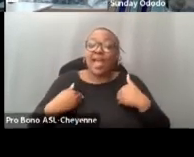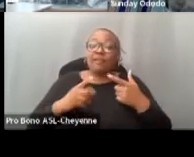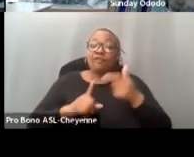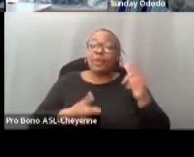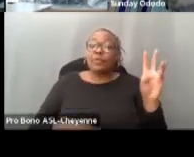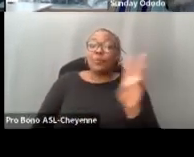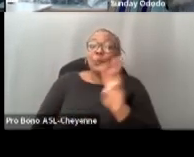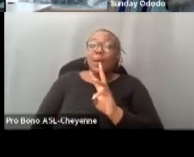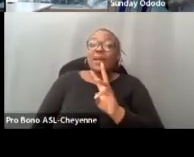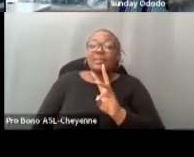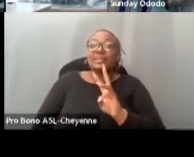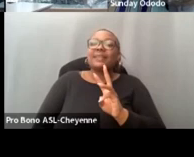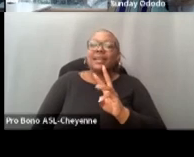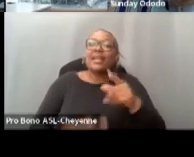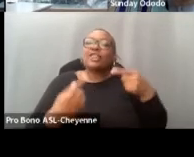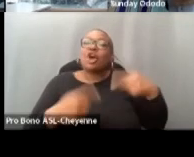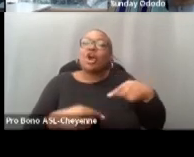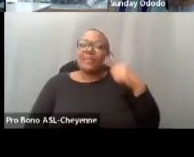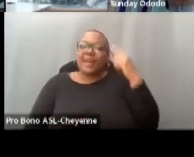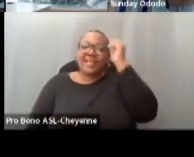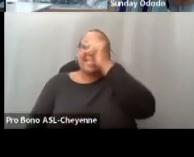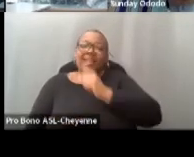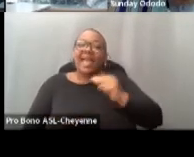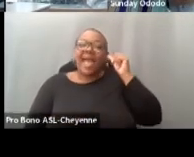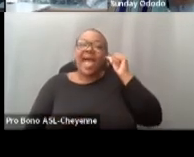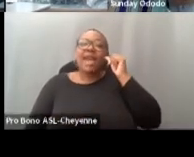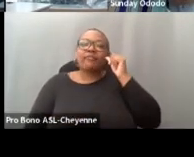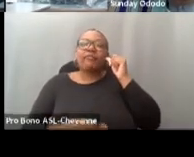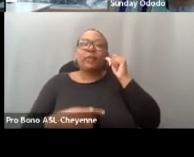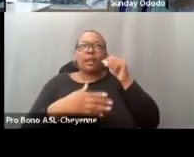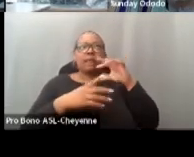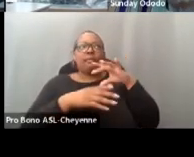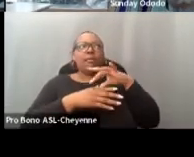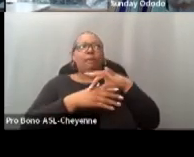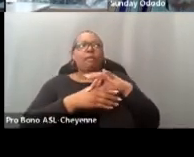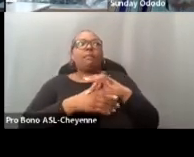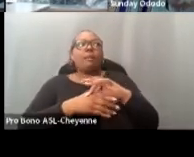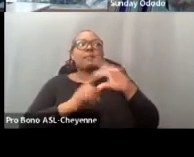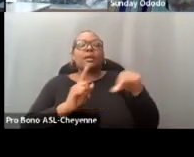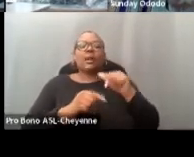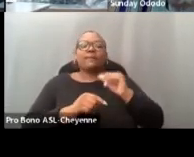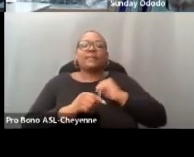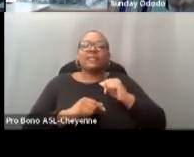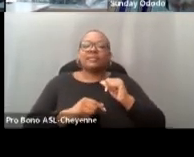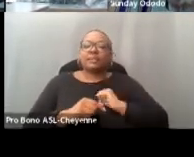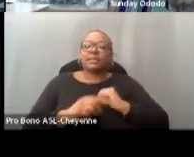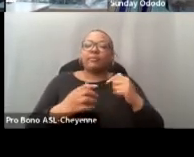and that's one of the argument we've made. There's an African context of soft power that is quite unique in terms of its ambition